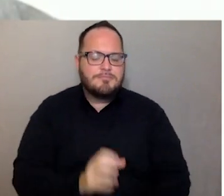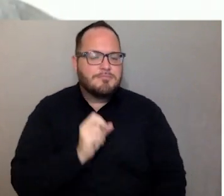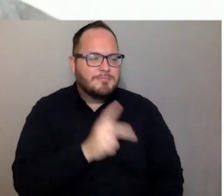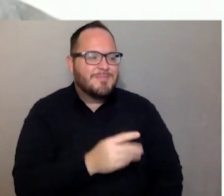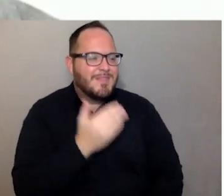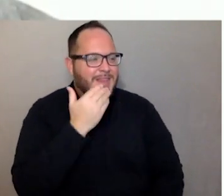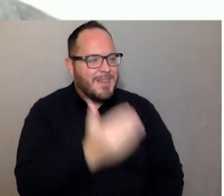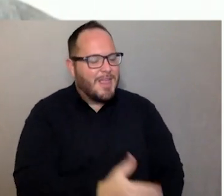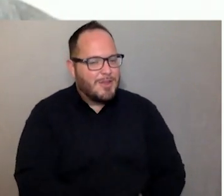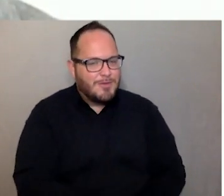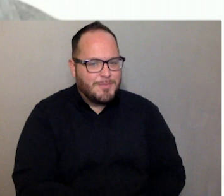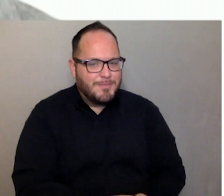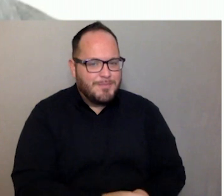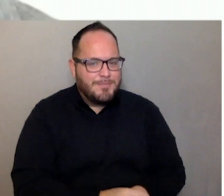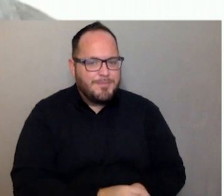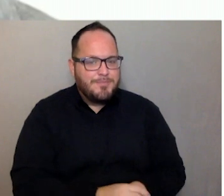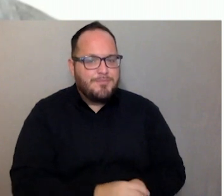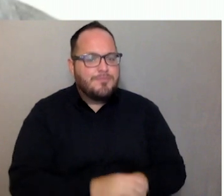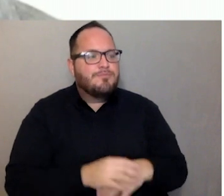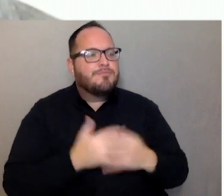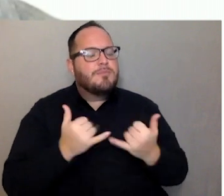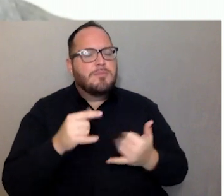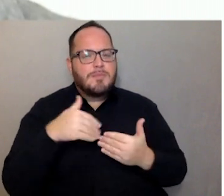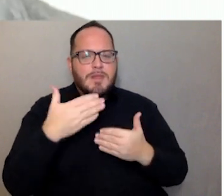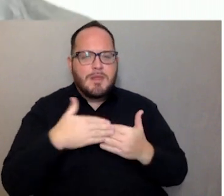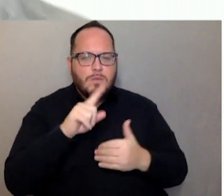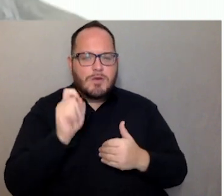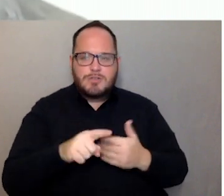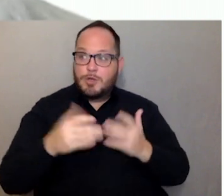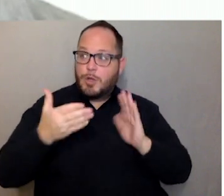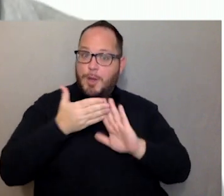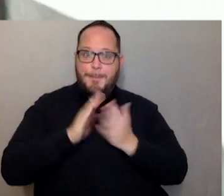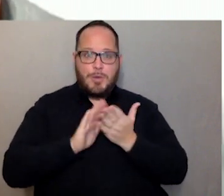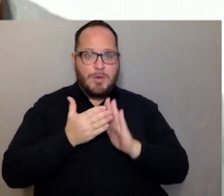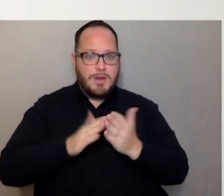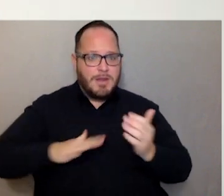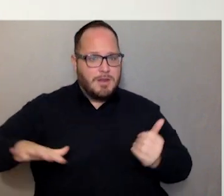RAMON, I THINK THIS QUESTION IS FOR YOU. WHAT CAN THE COMMUNITY DO TO SUPPORT OWRF TODAY?